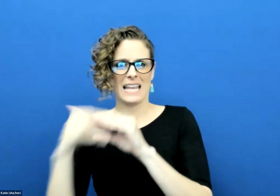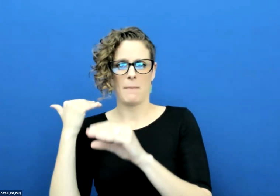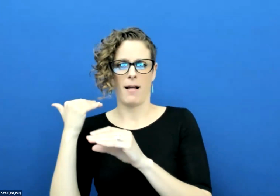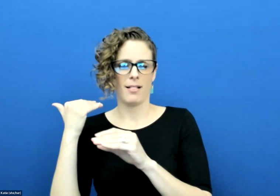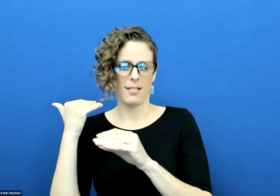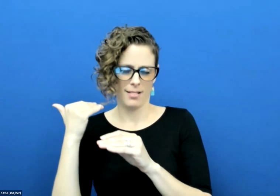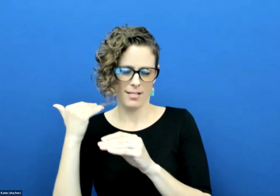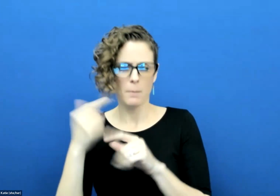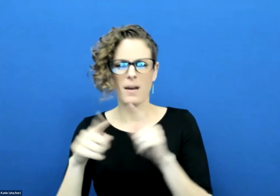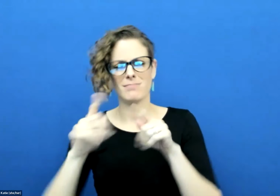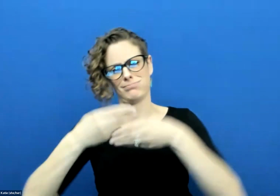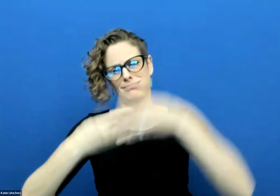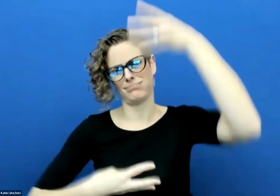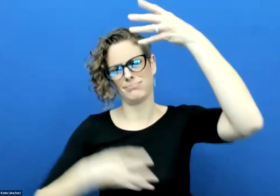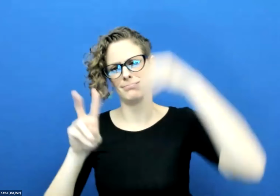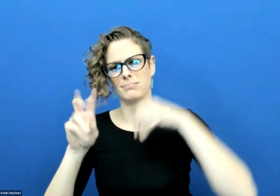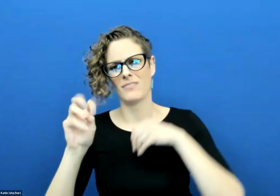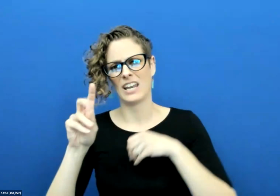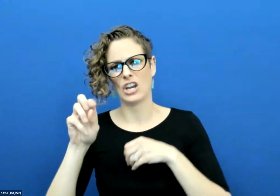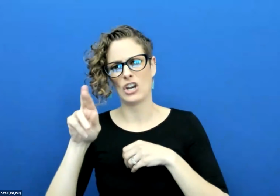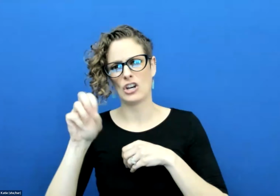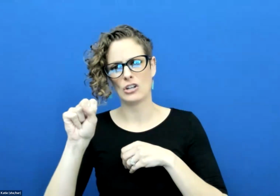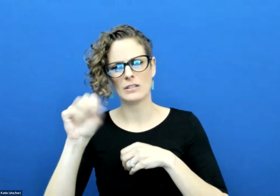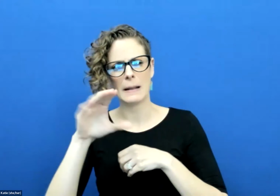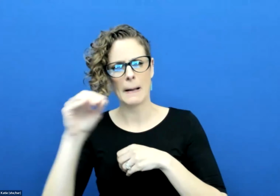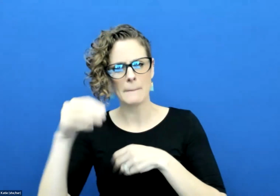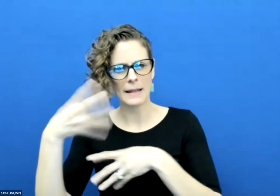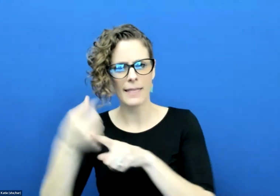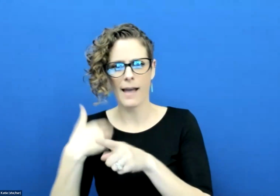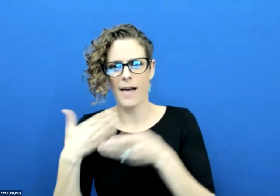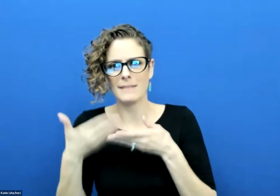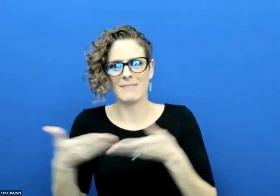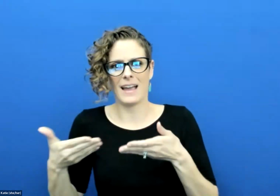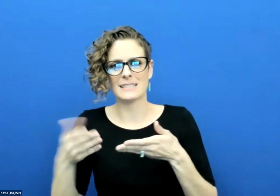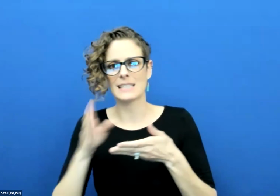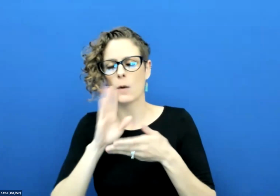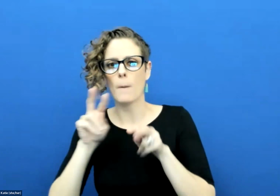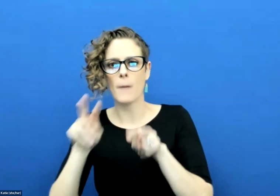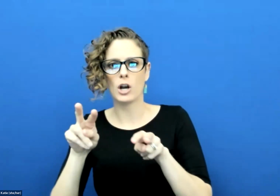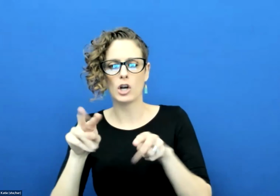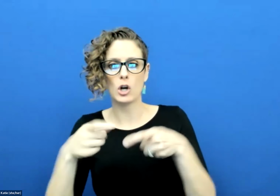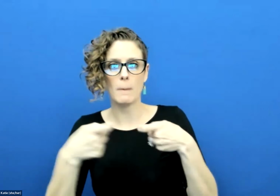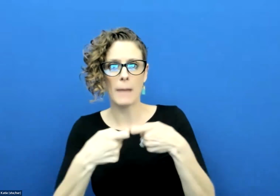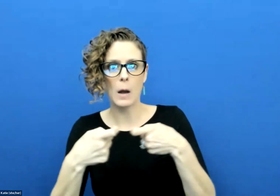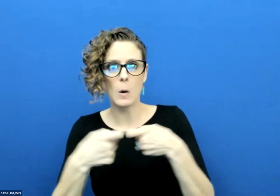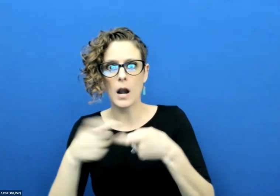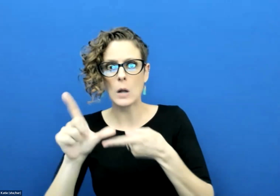vendors that have um devices that will monitor the power being consumed by a device so again